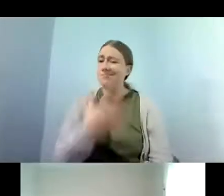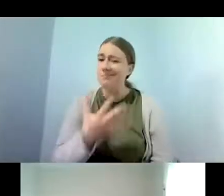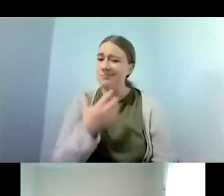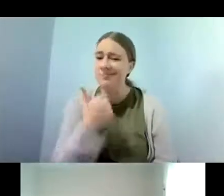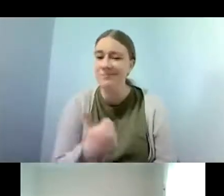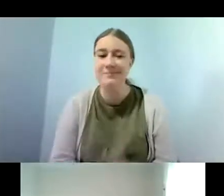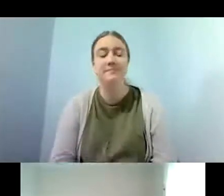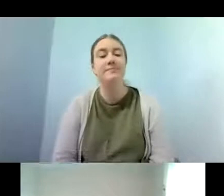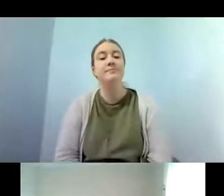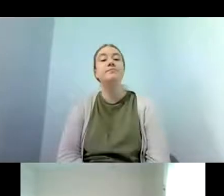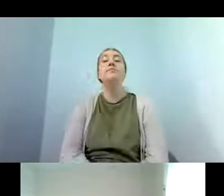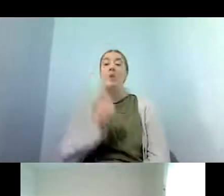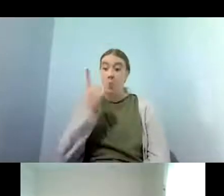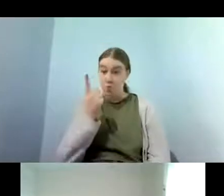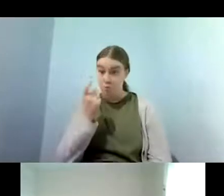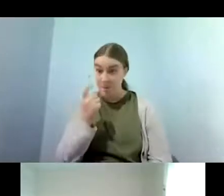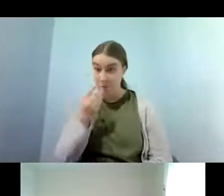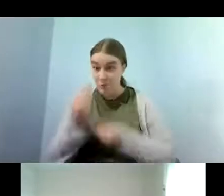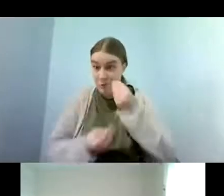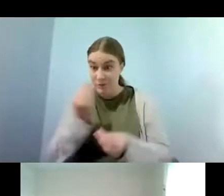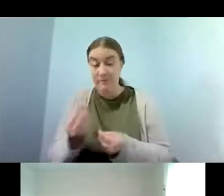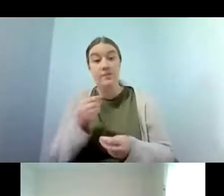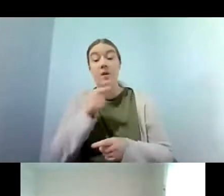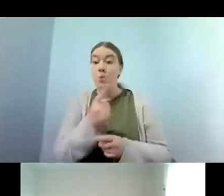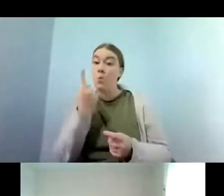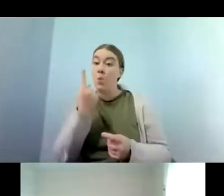the last thing i've got to show you is a video of shad spawning